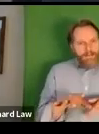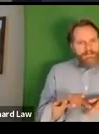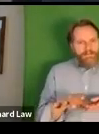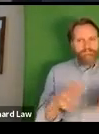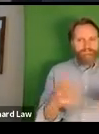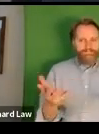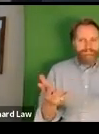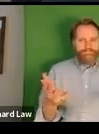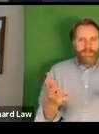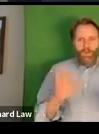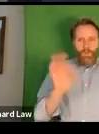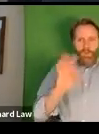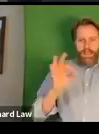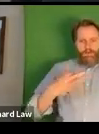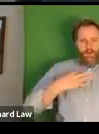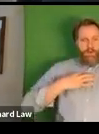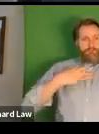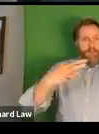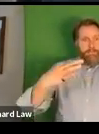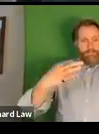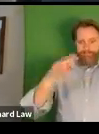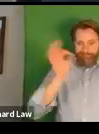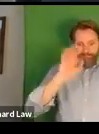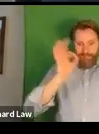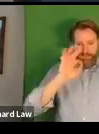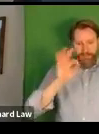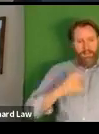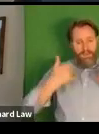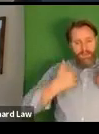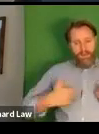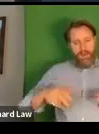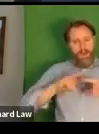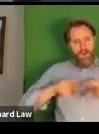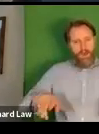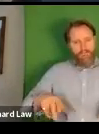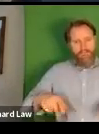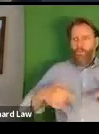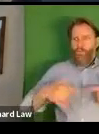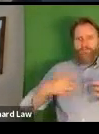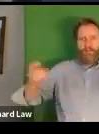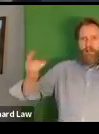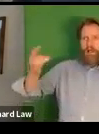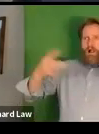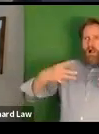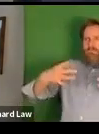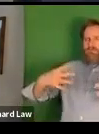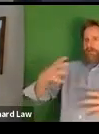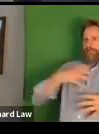pandemic due to sickness we're feeling a little abandoned frightened and vulnerable at the moment my question is this